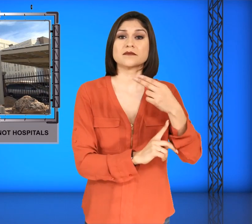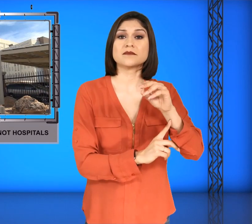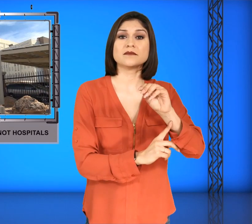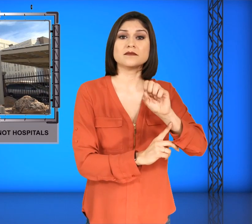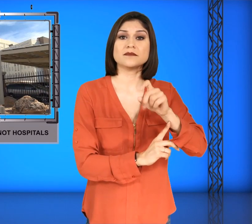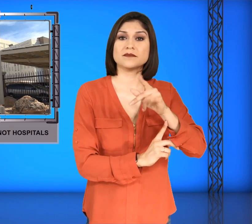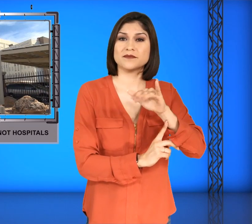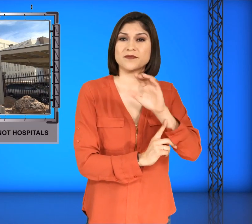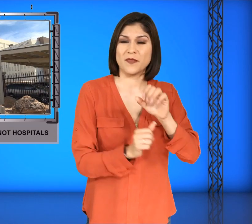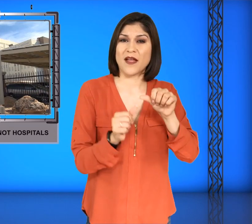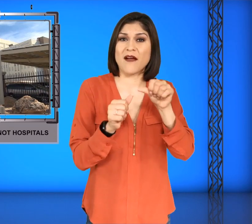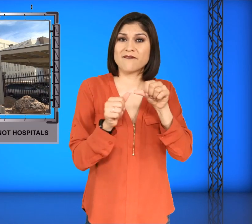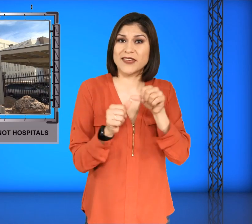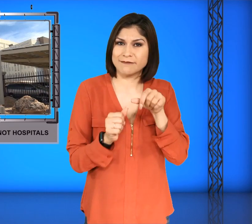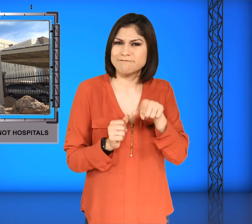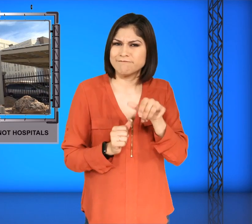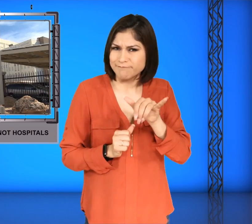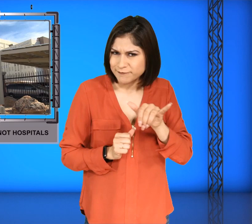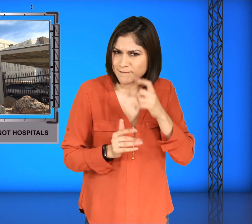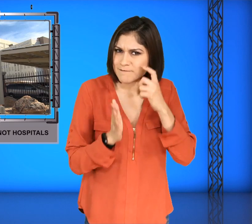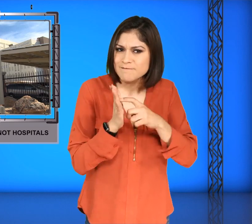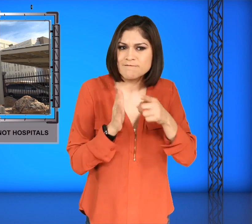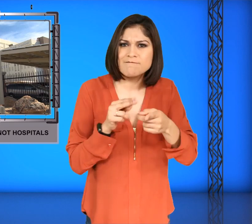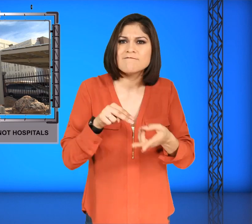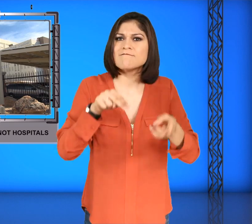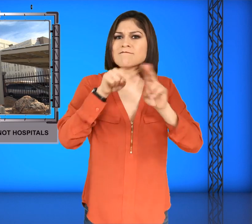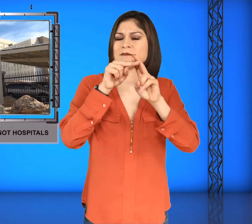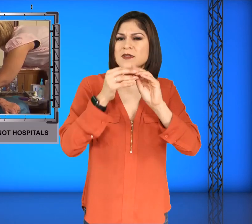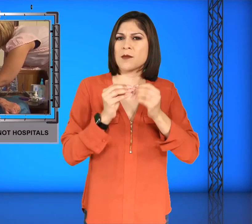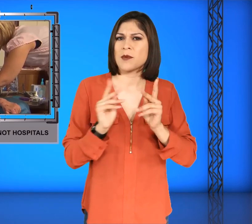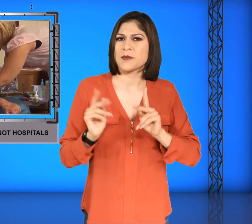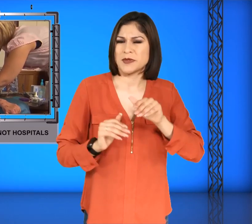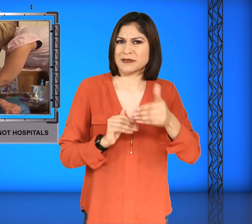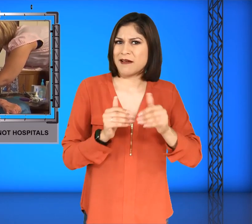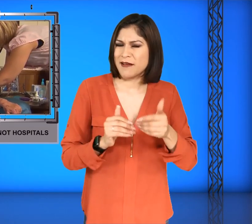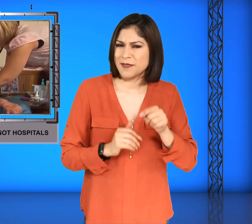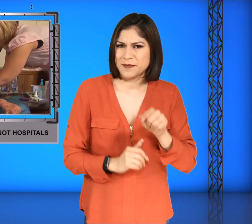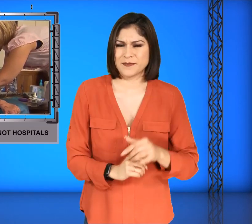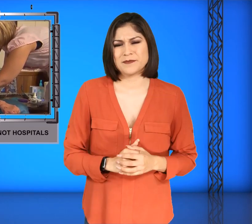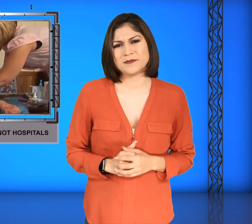Deaths in hospice facilities were also shown to be on the rise.